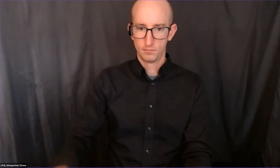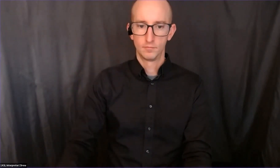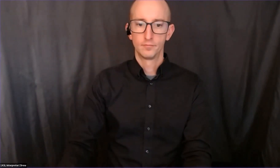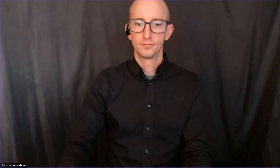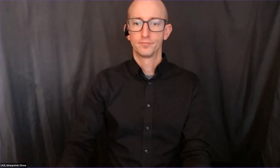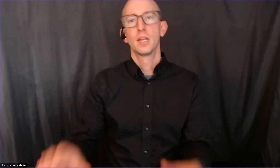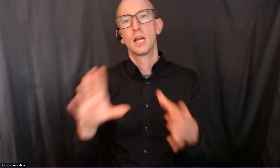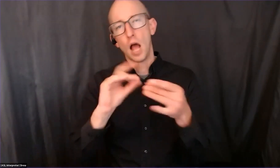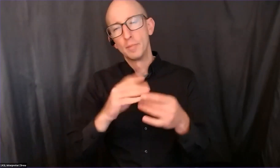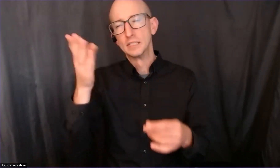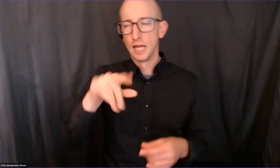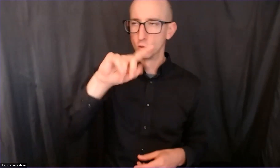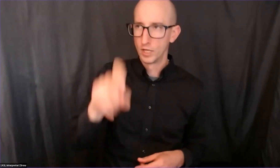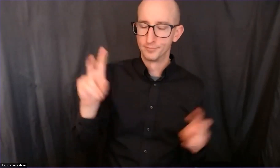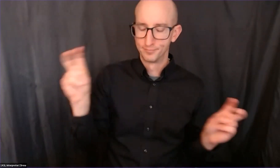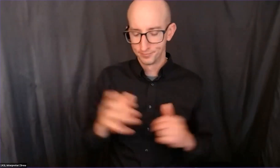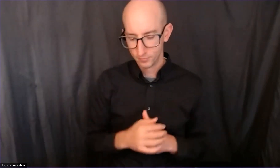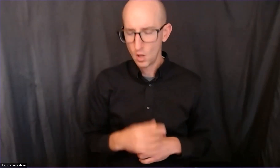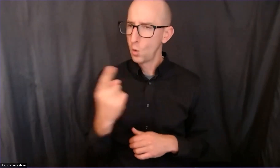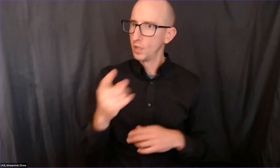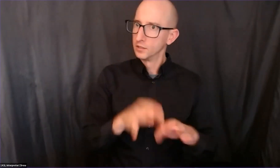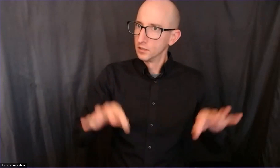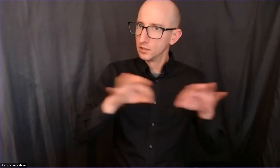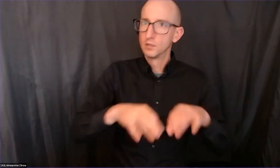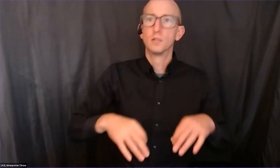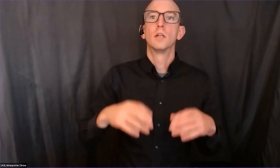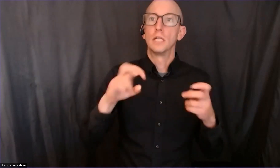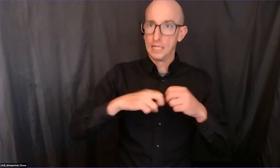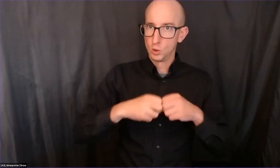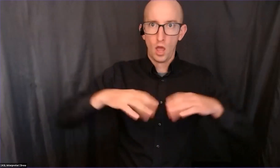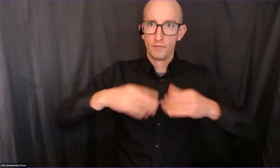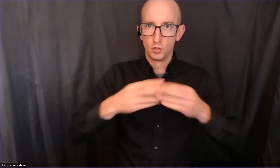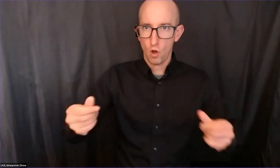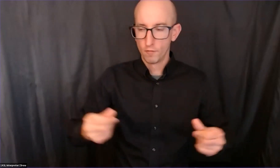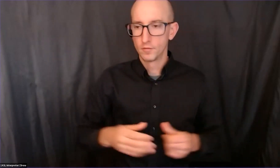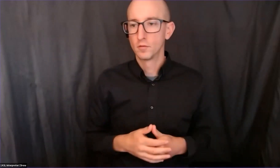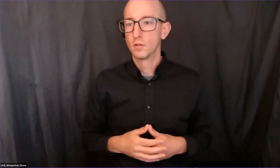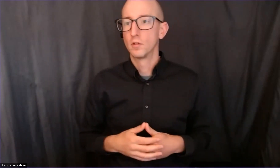helped us appreciate the significant barriers to deploying zero-emission technologies at ports.